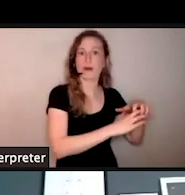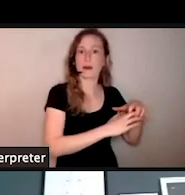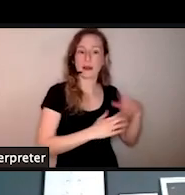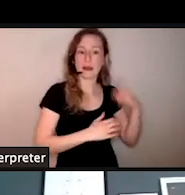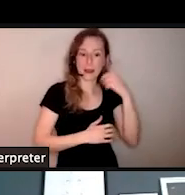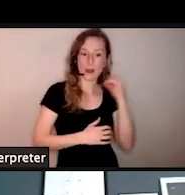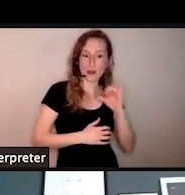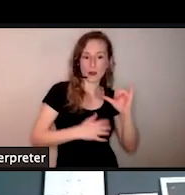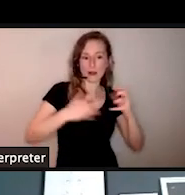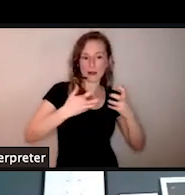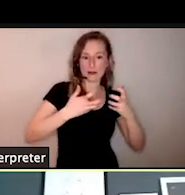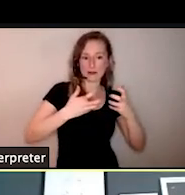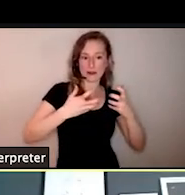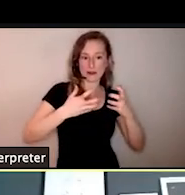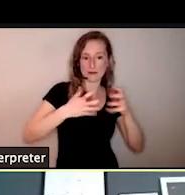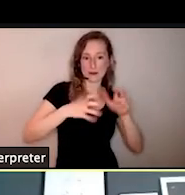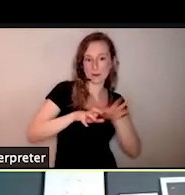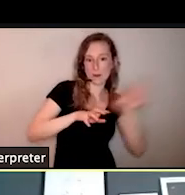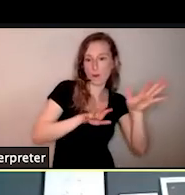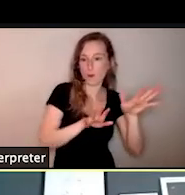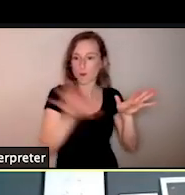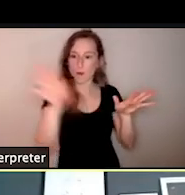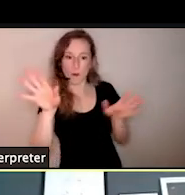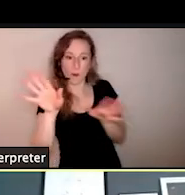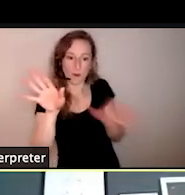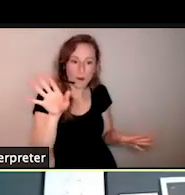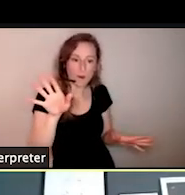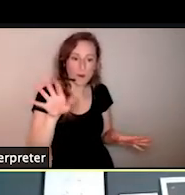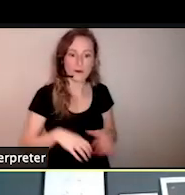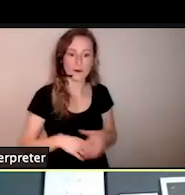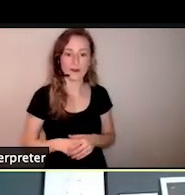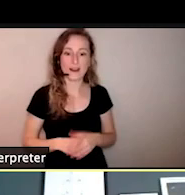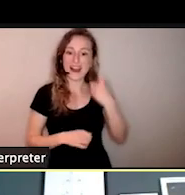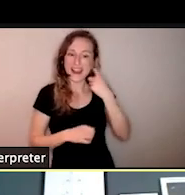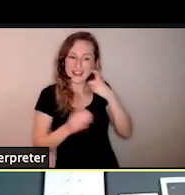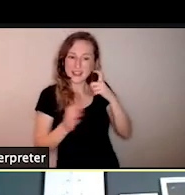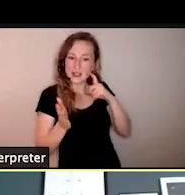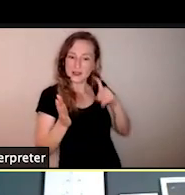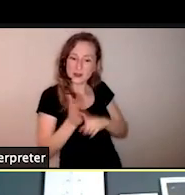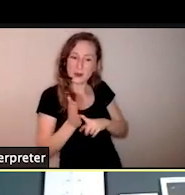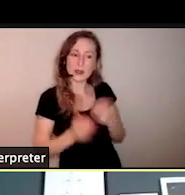Oh! I just noticed that tiny blue dot!